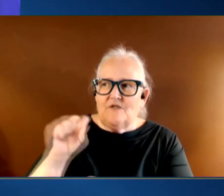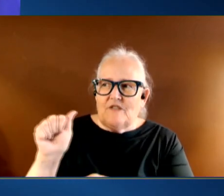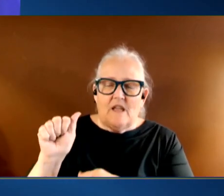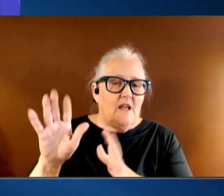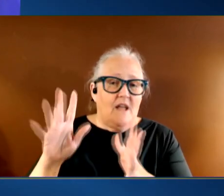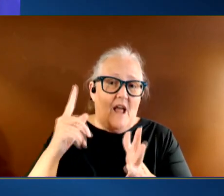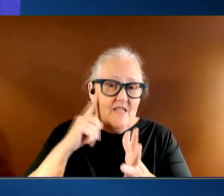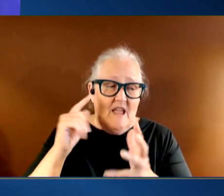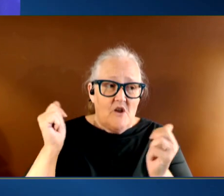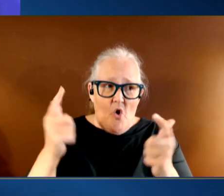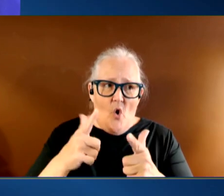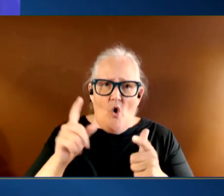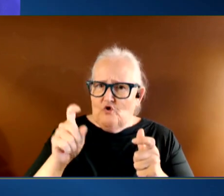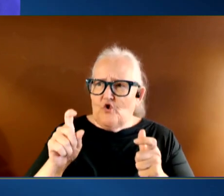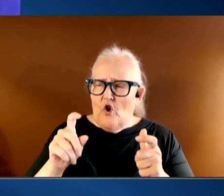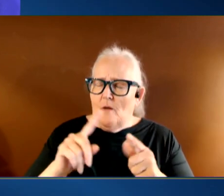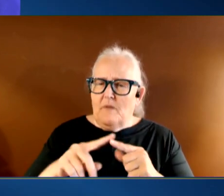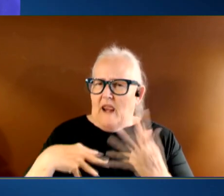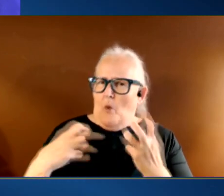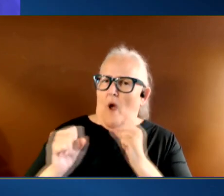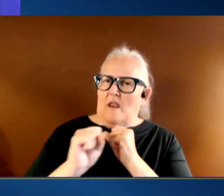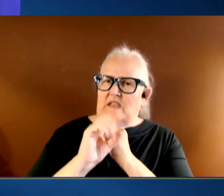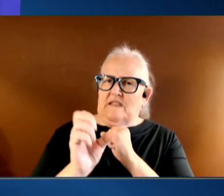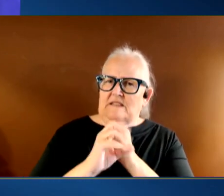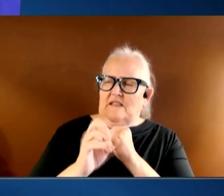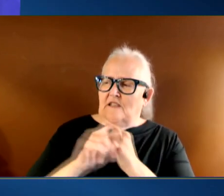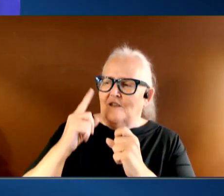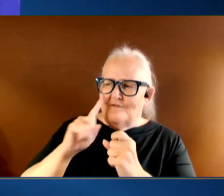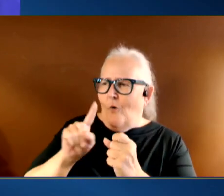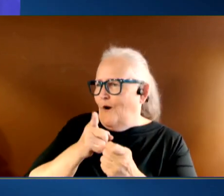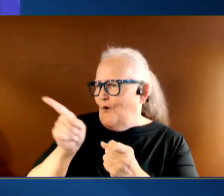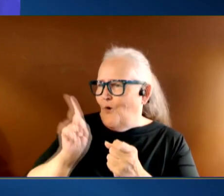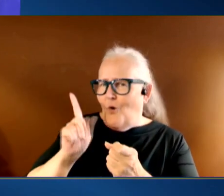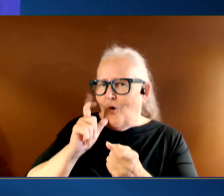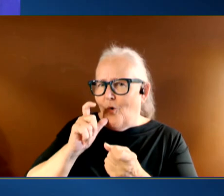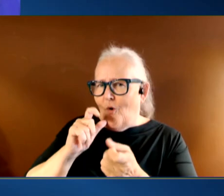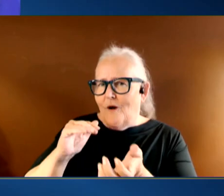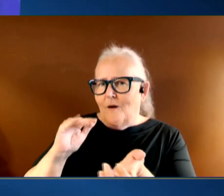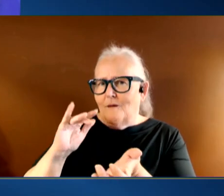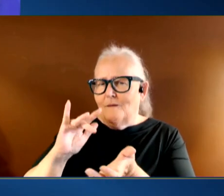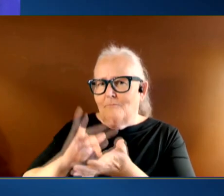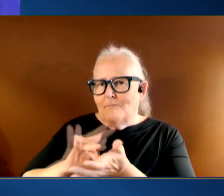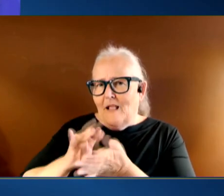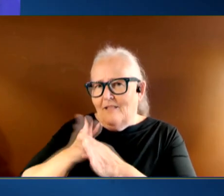giving it a plug to the practitioners. And I've got to meet a few of you in a